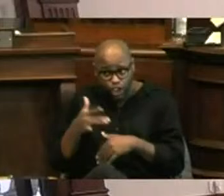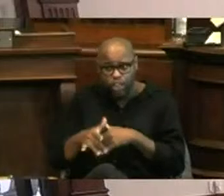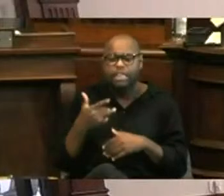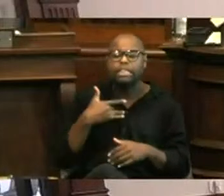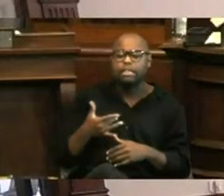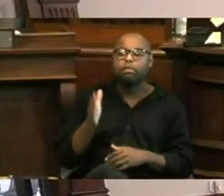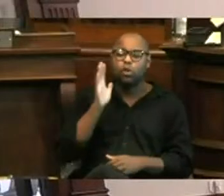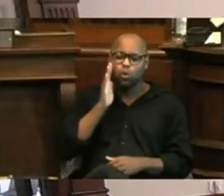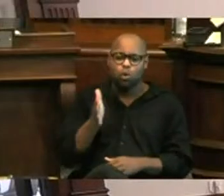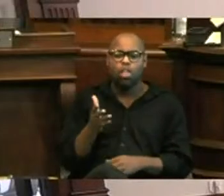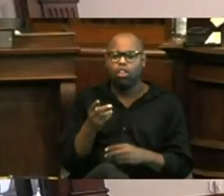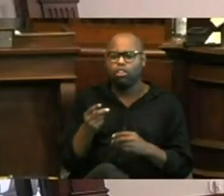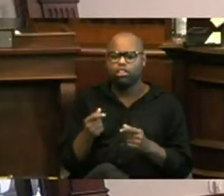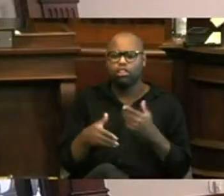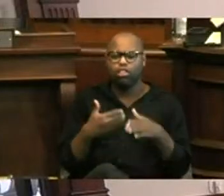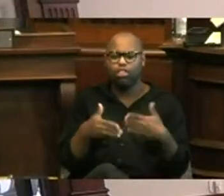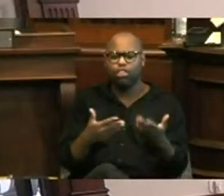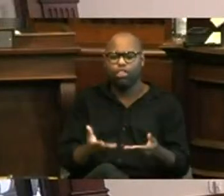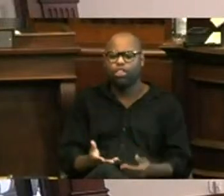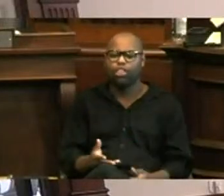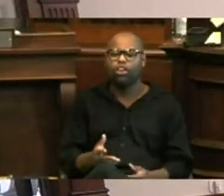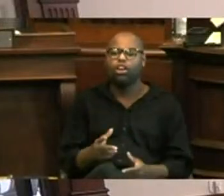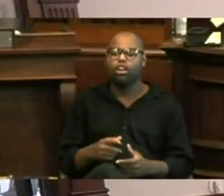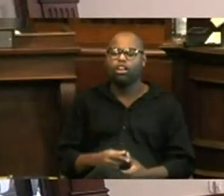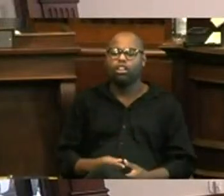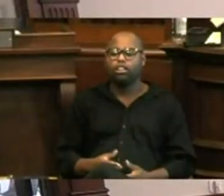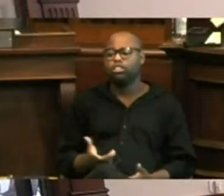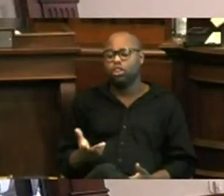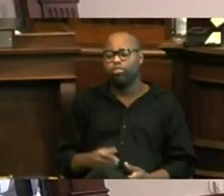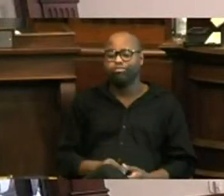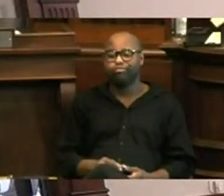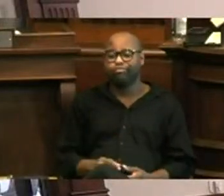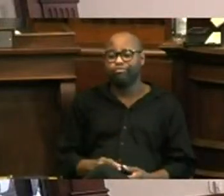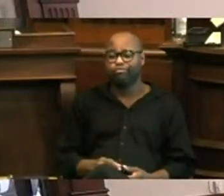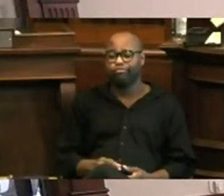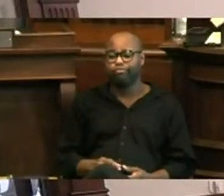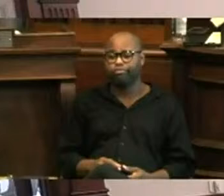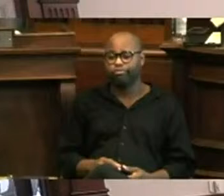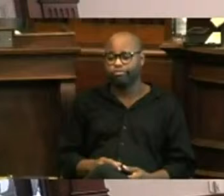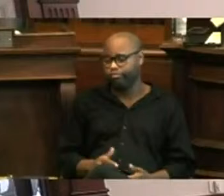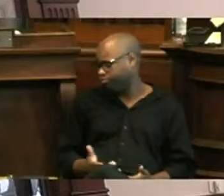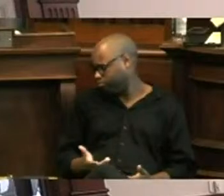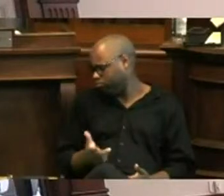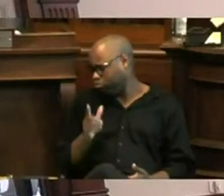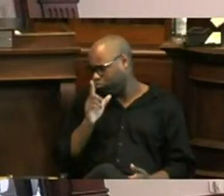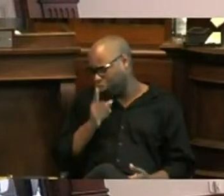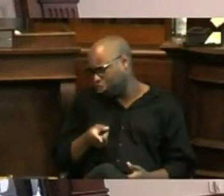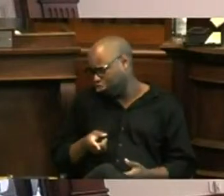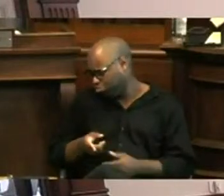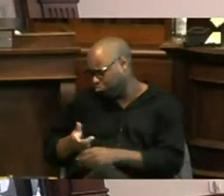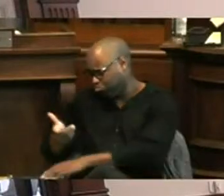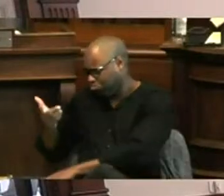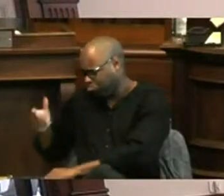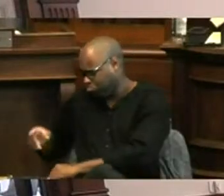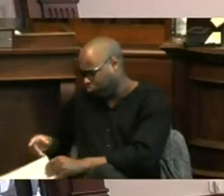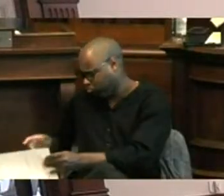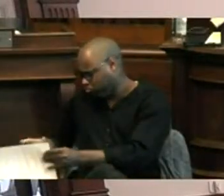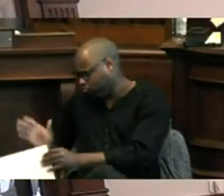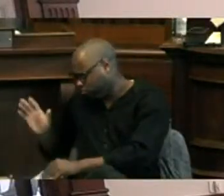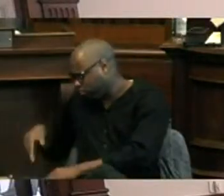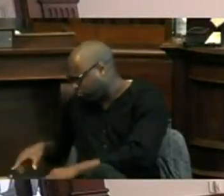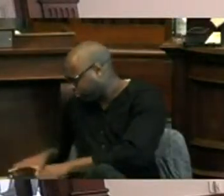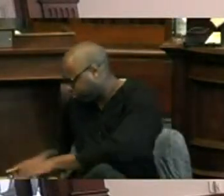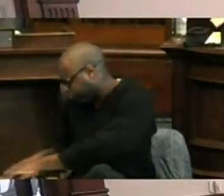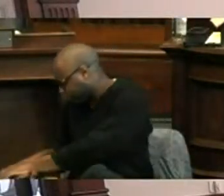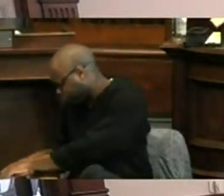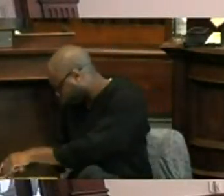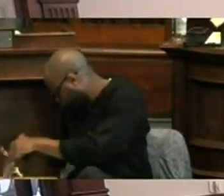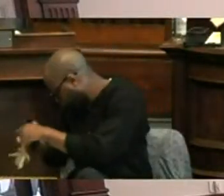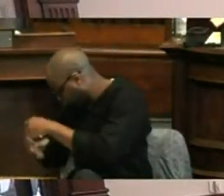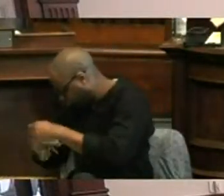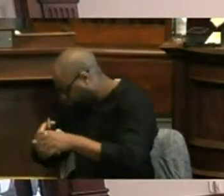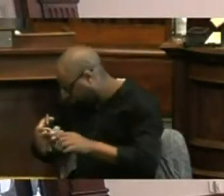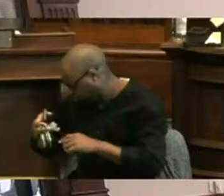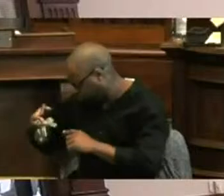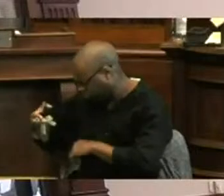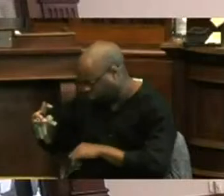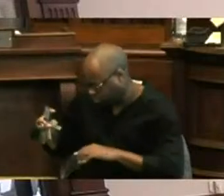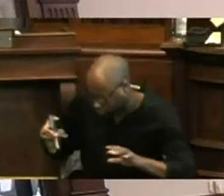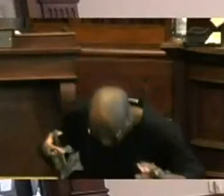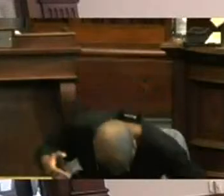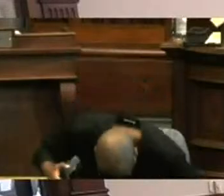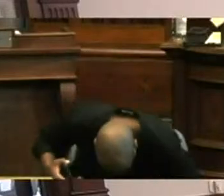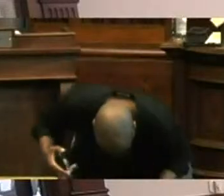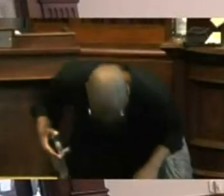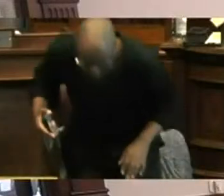about. That. And maybe, maybe